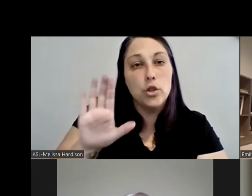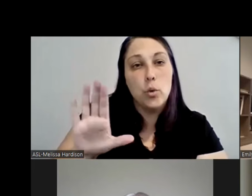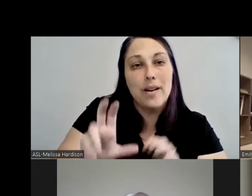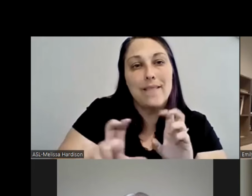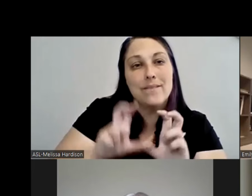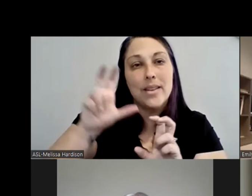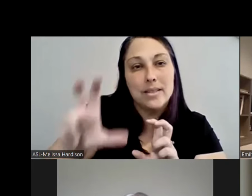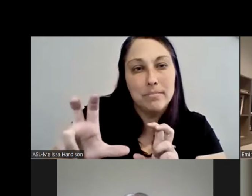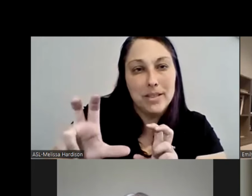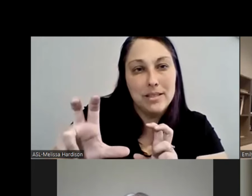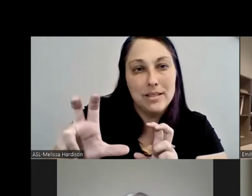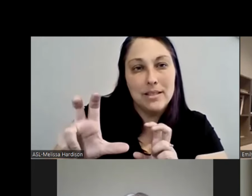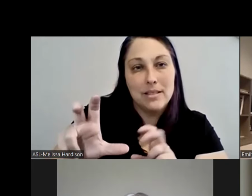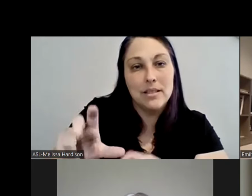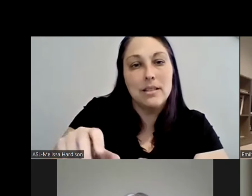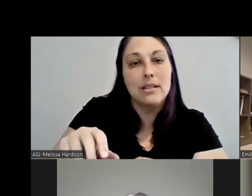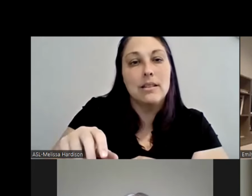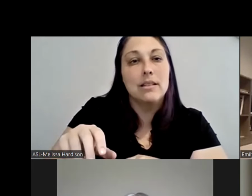assessments and Home Modifications.